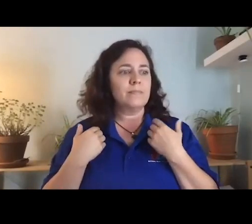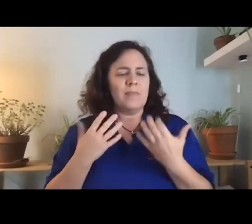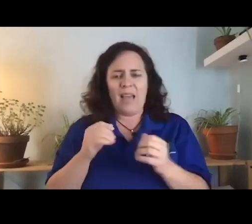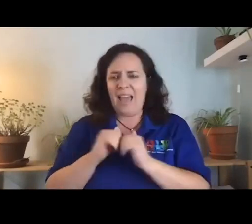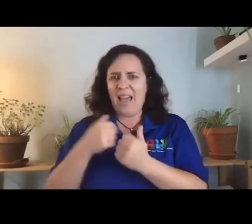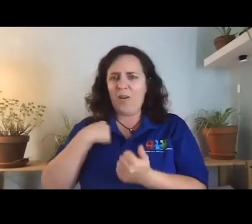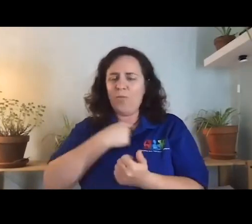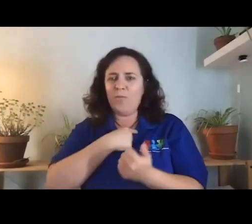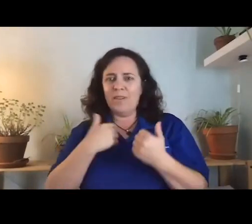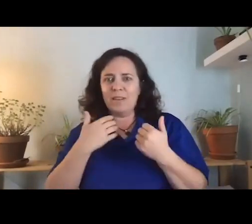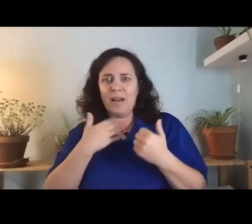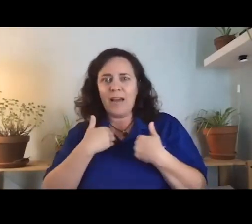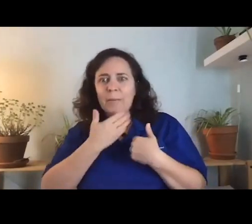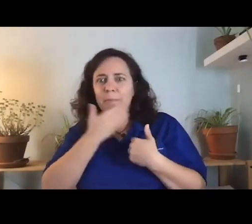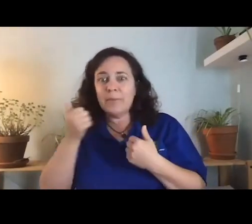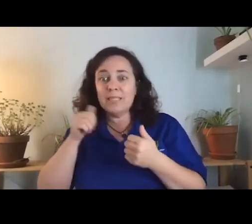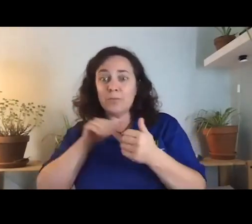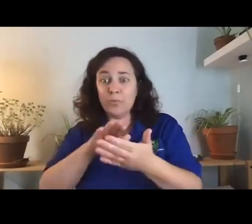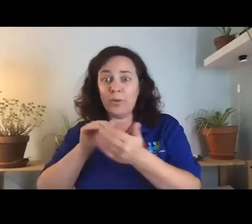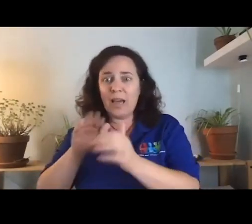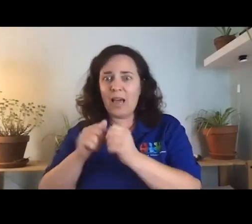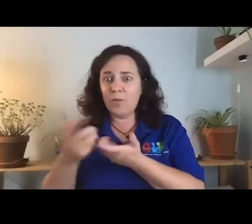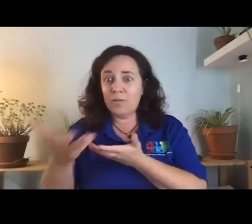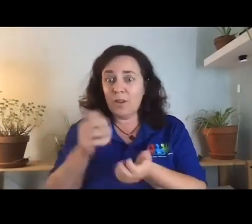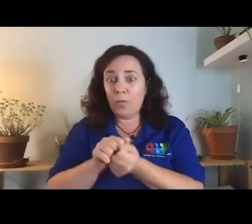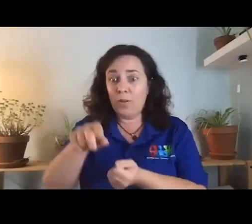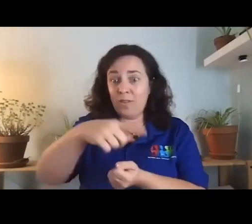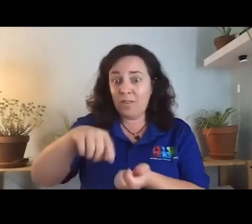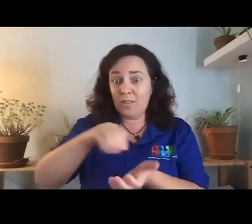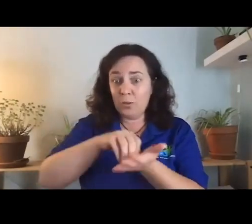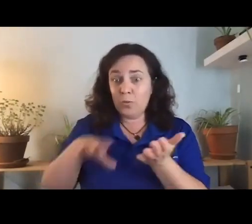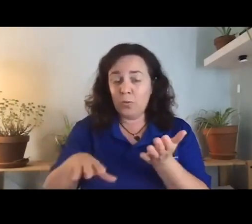The emphasis will be on transyouth.